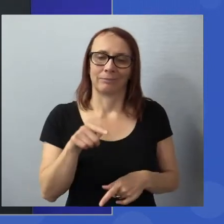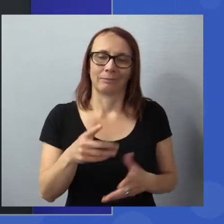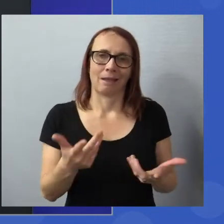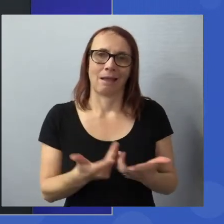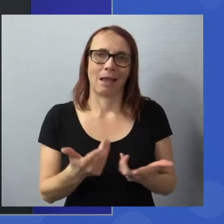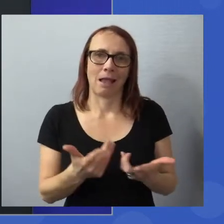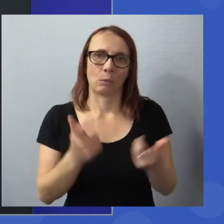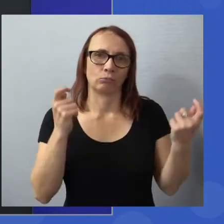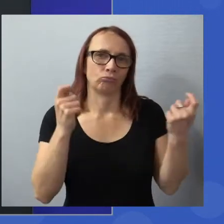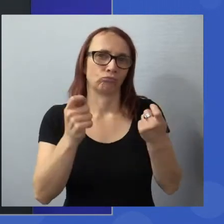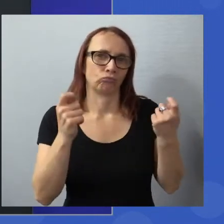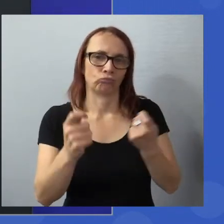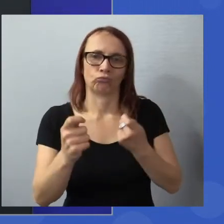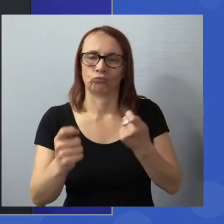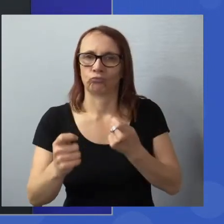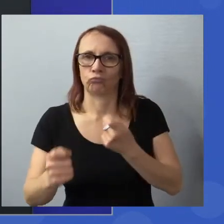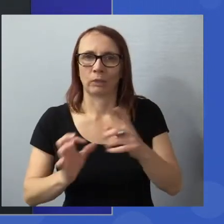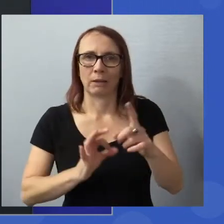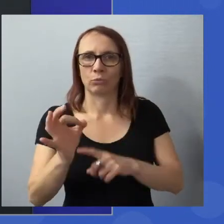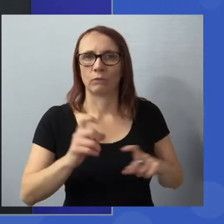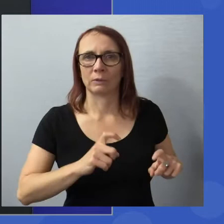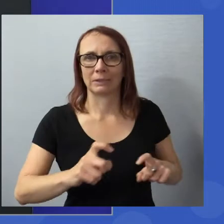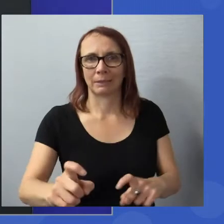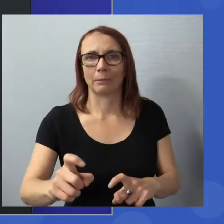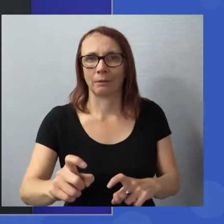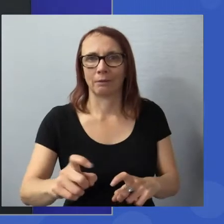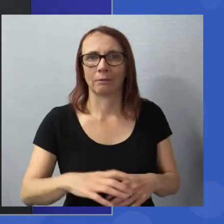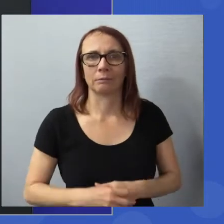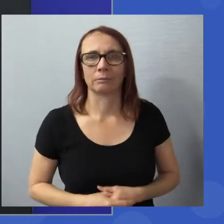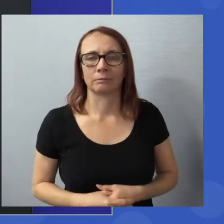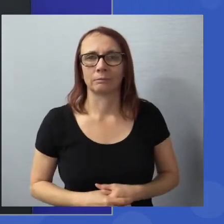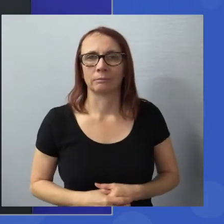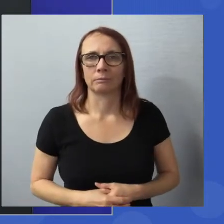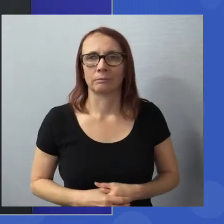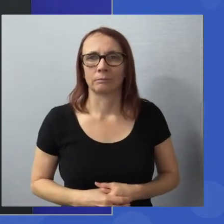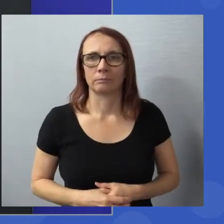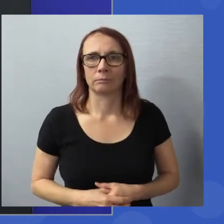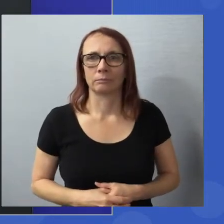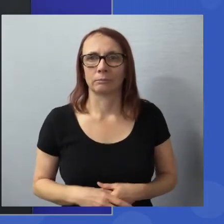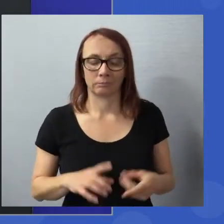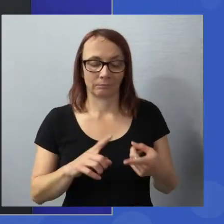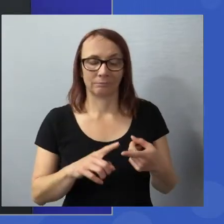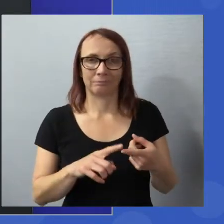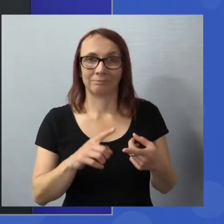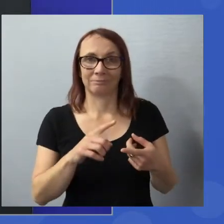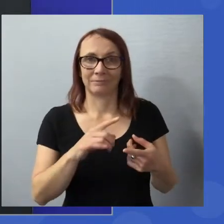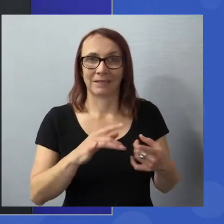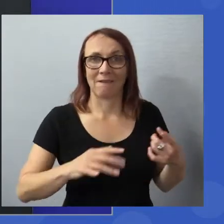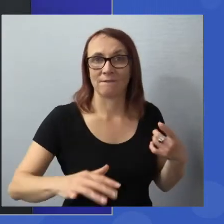changes to improve sustainability first in the environment by investing in